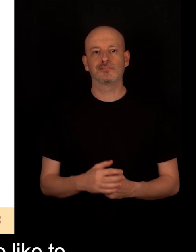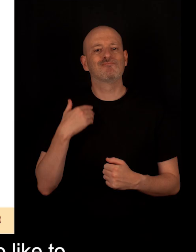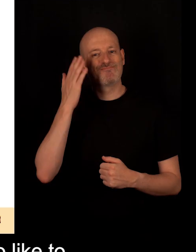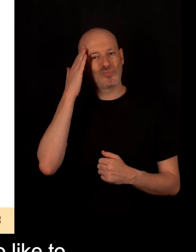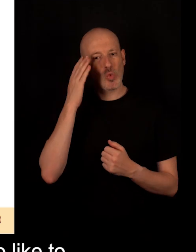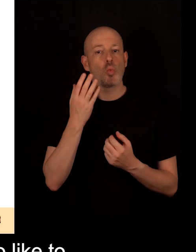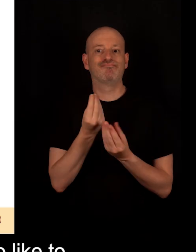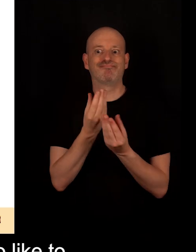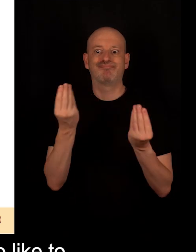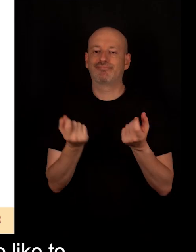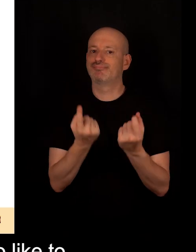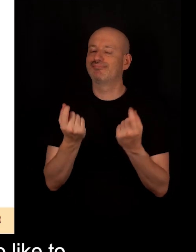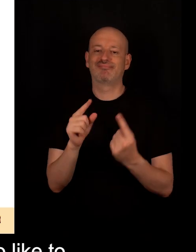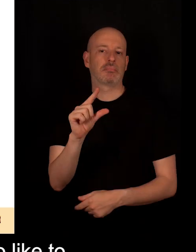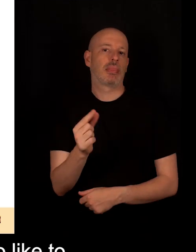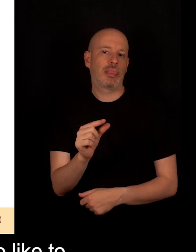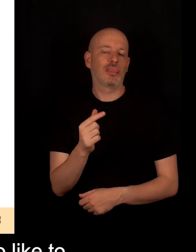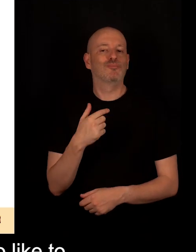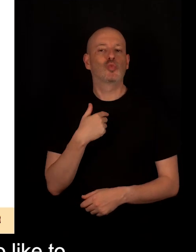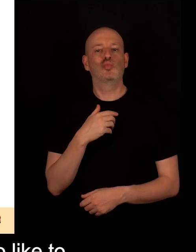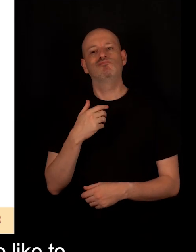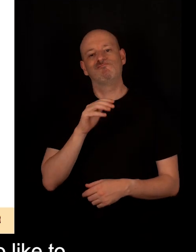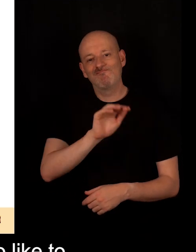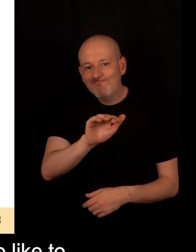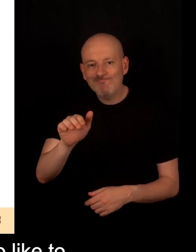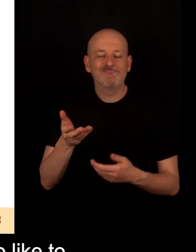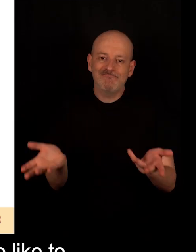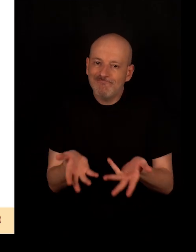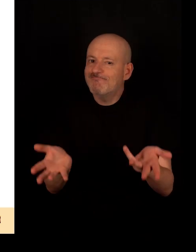We know there are not many cases. But we also like to encourage you